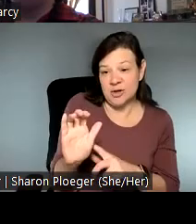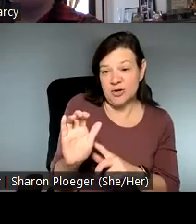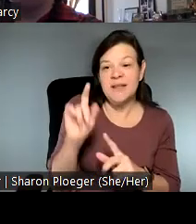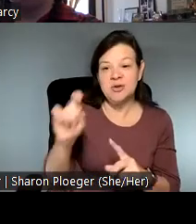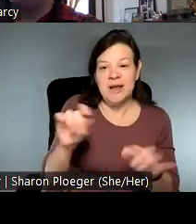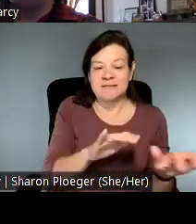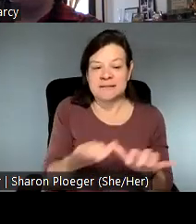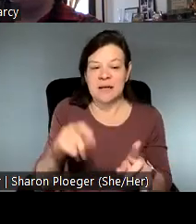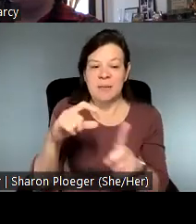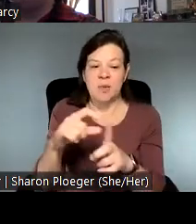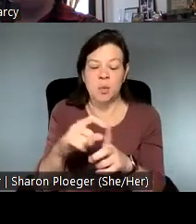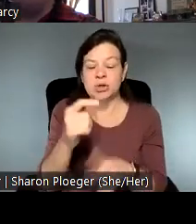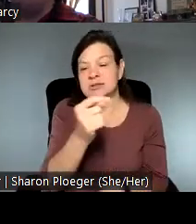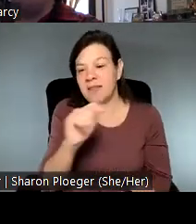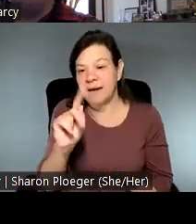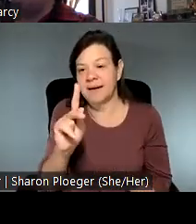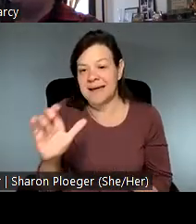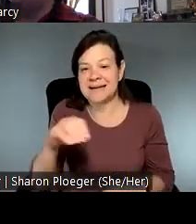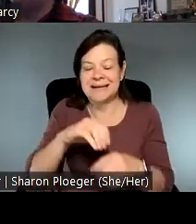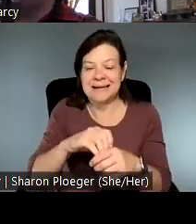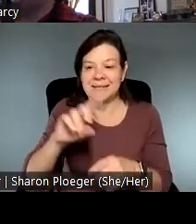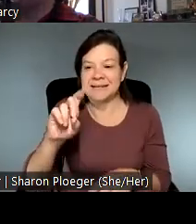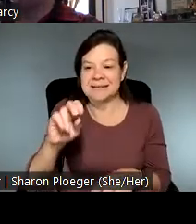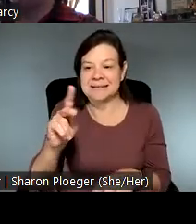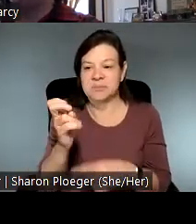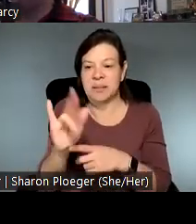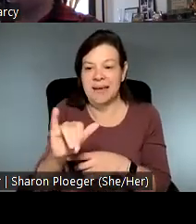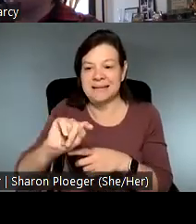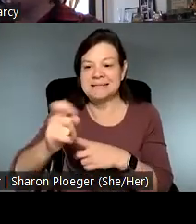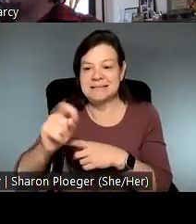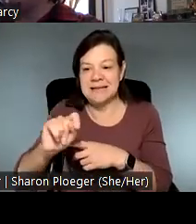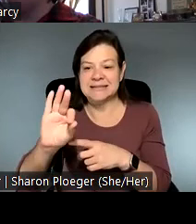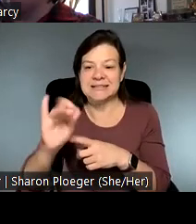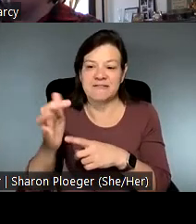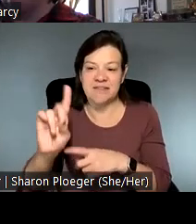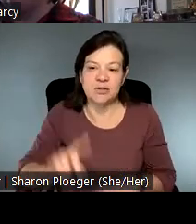the Kennedy Center in that display text field, or text display field.